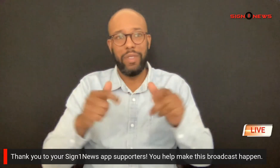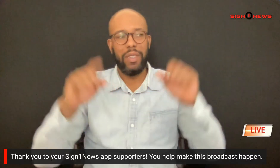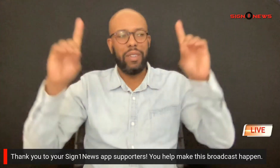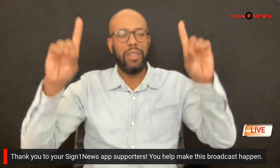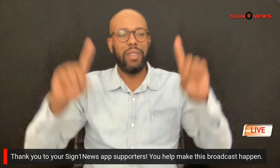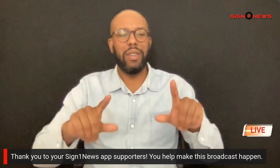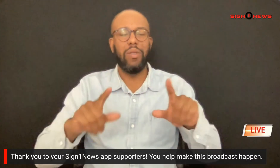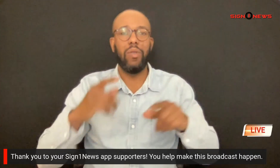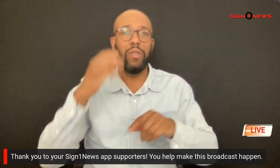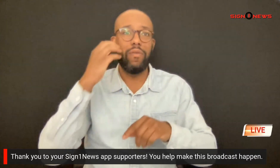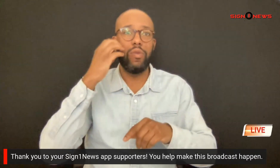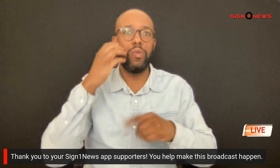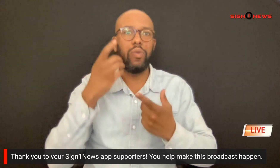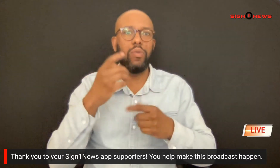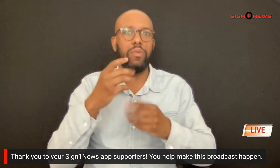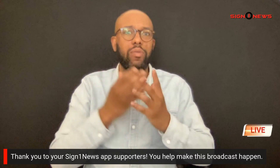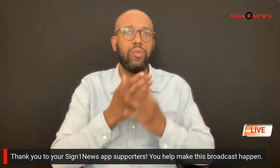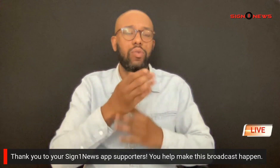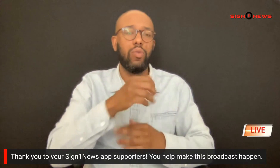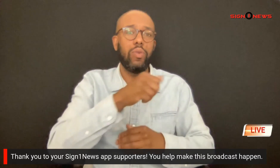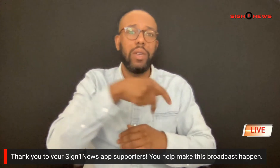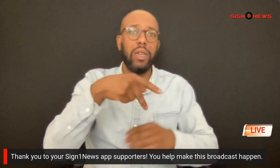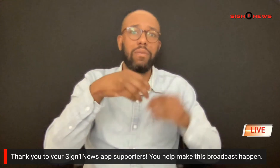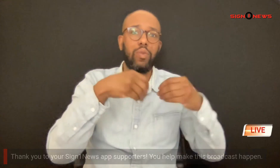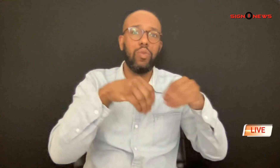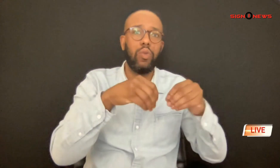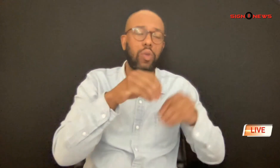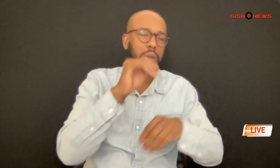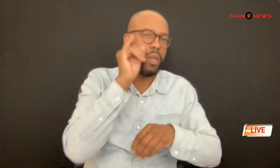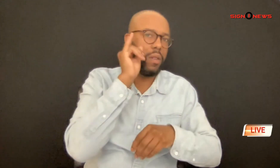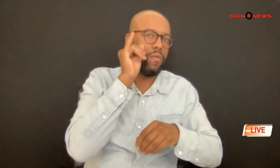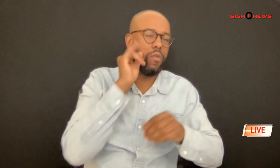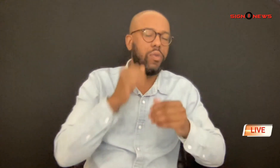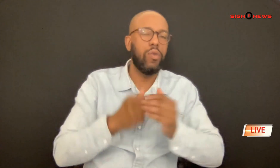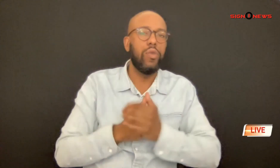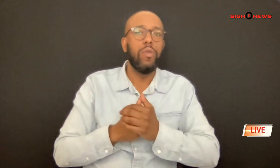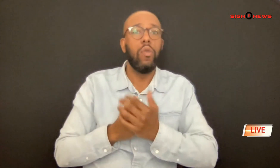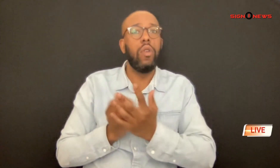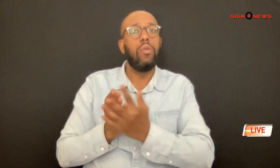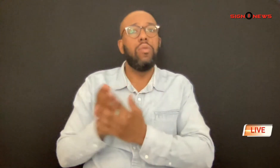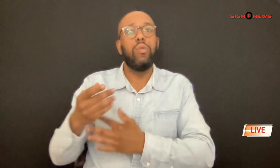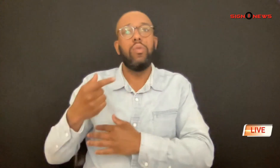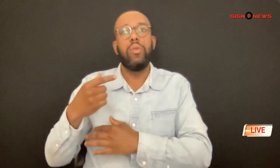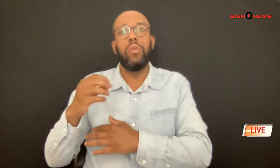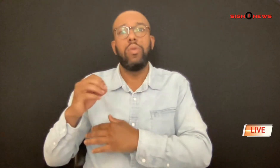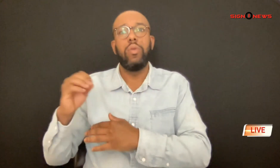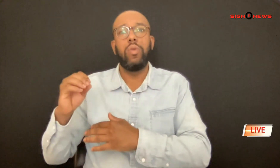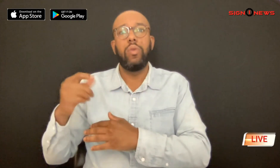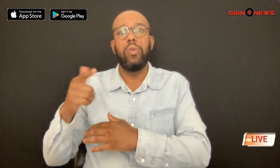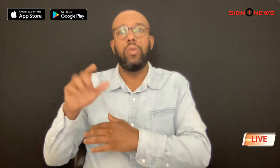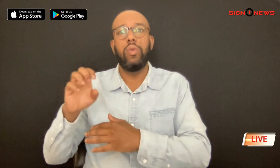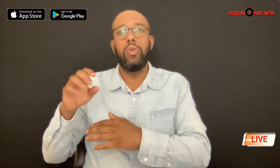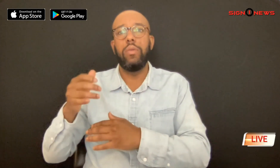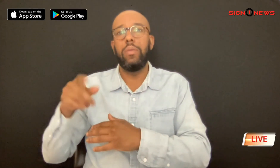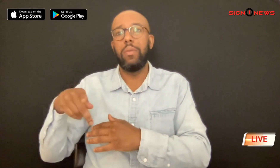download the Sign1News app by heading to the app store or Google play store on your smart phone